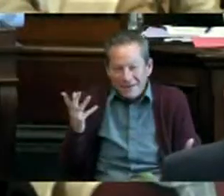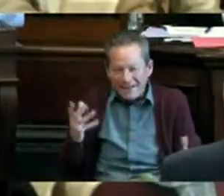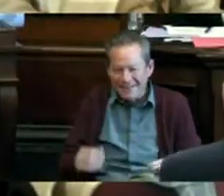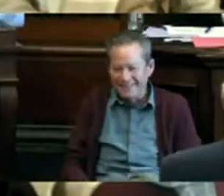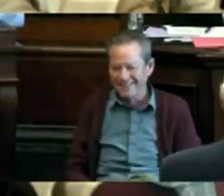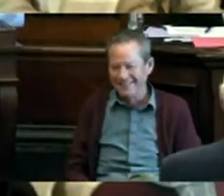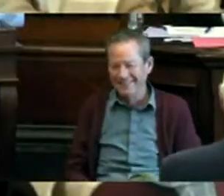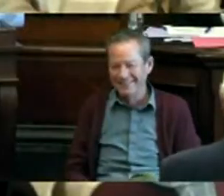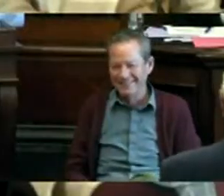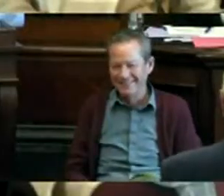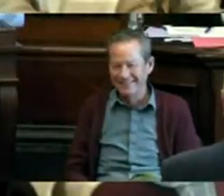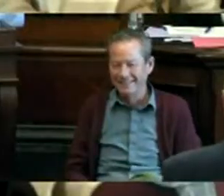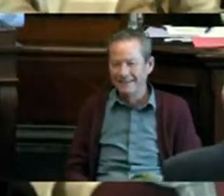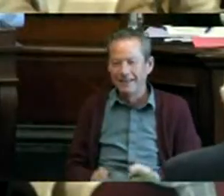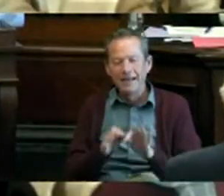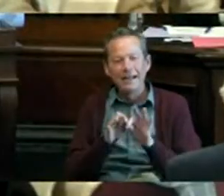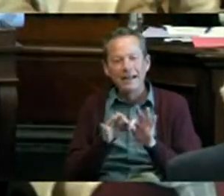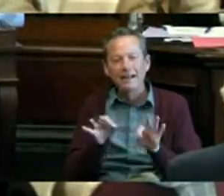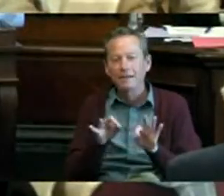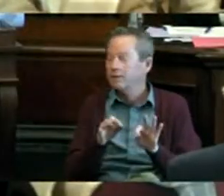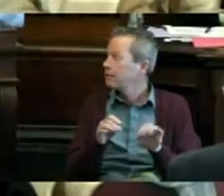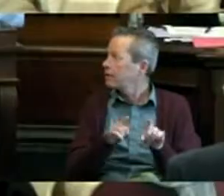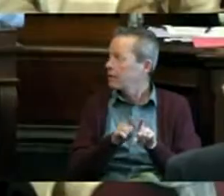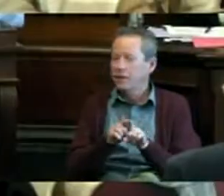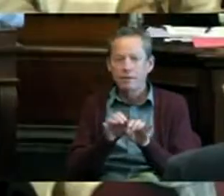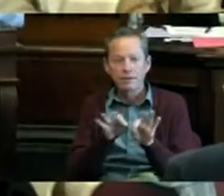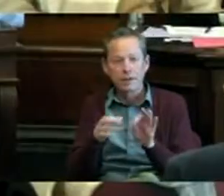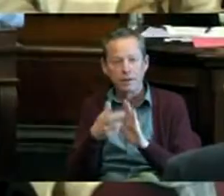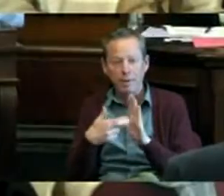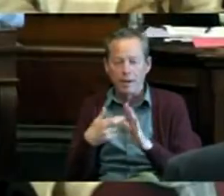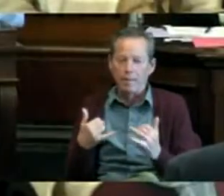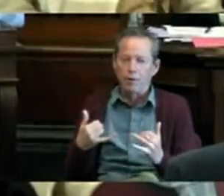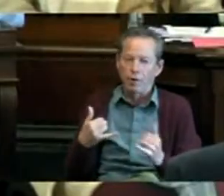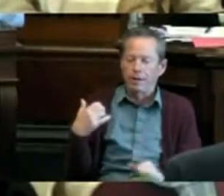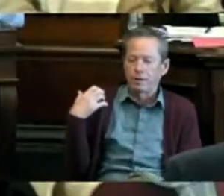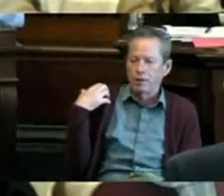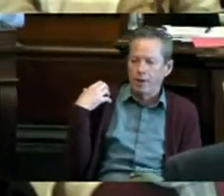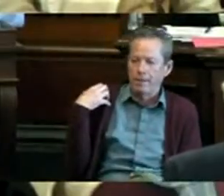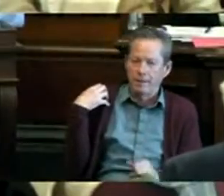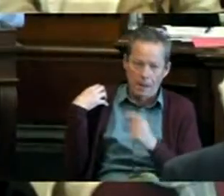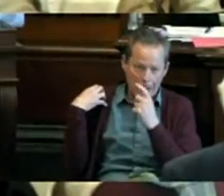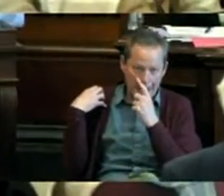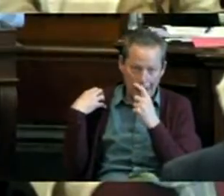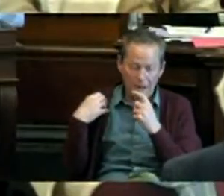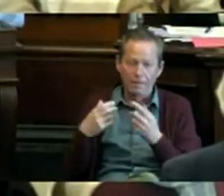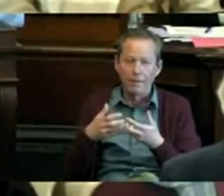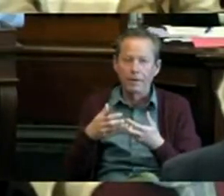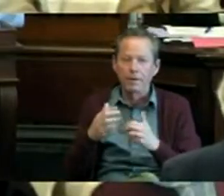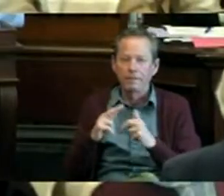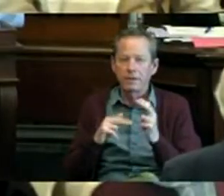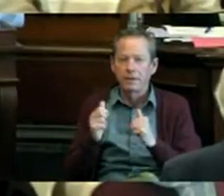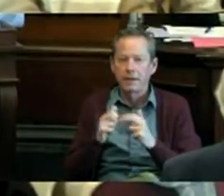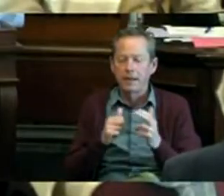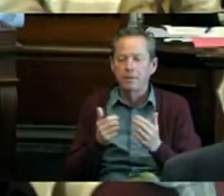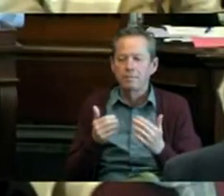should know how to do that, shouldn't I? Maybe I didn't want you to hear me, but could you